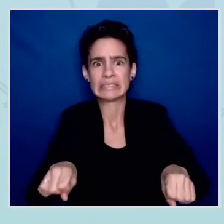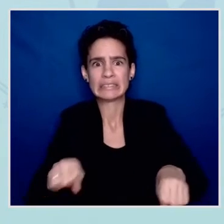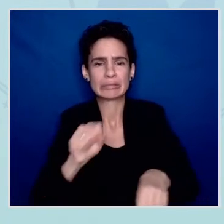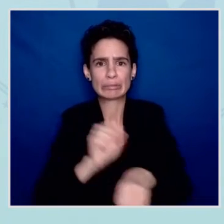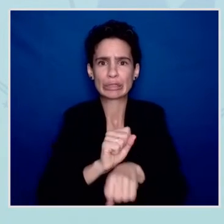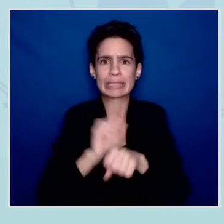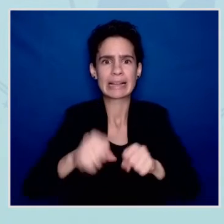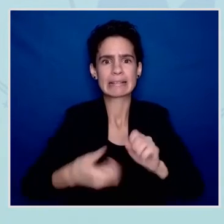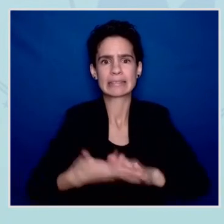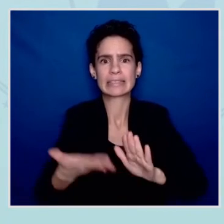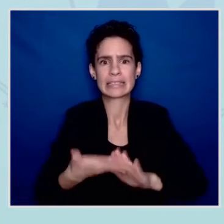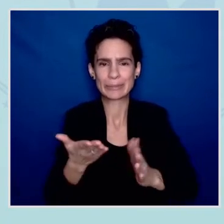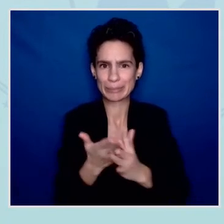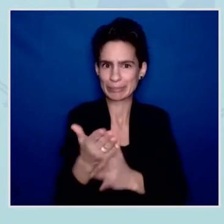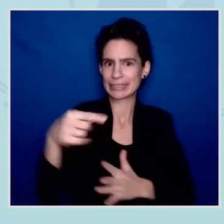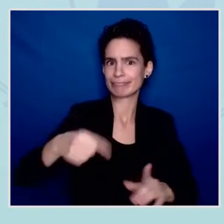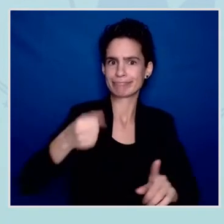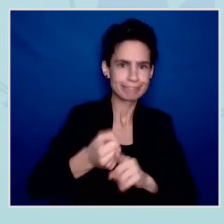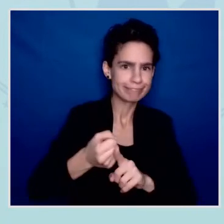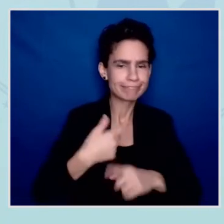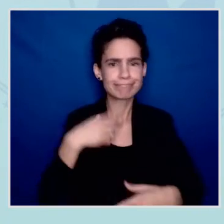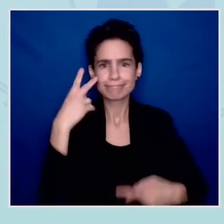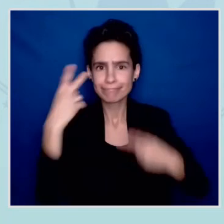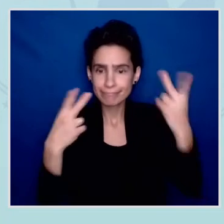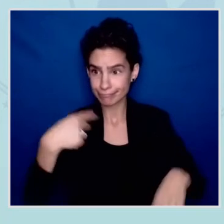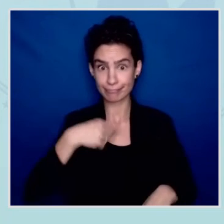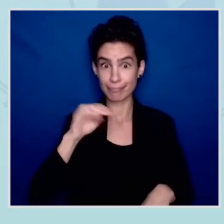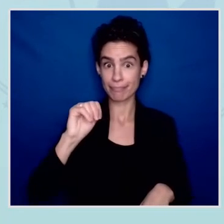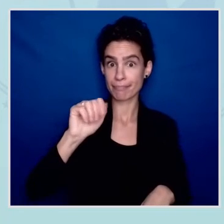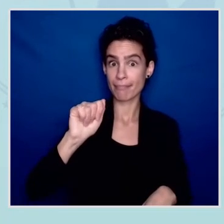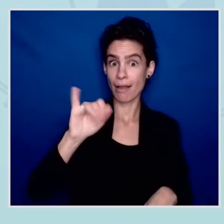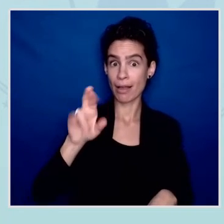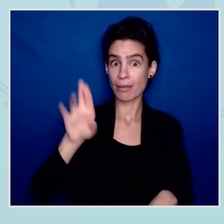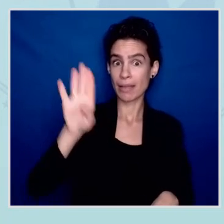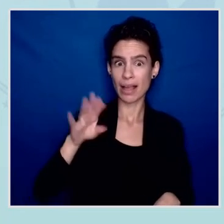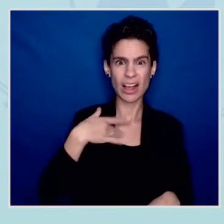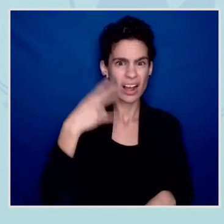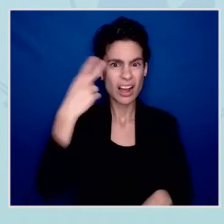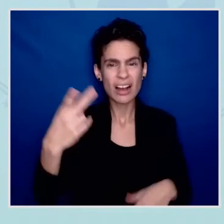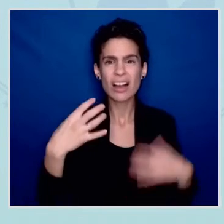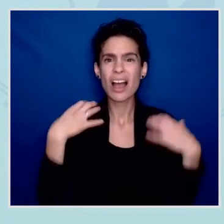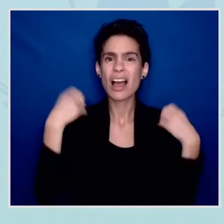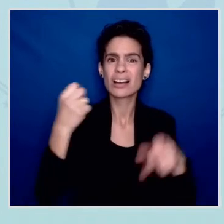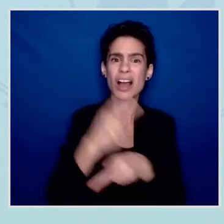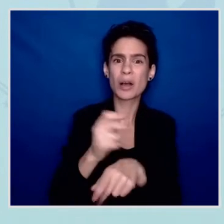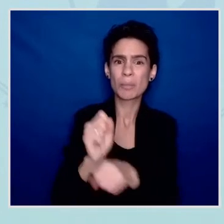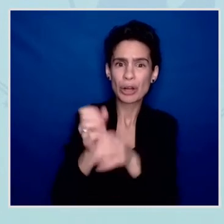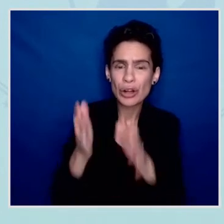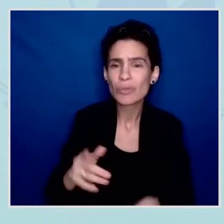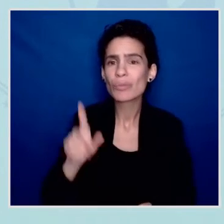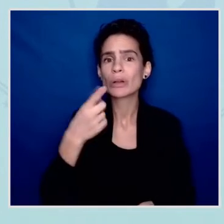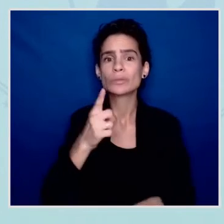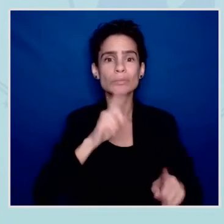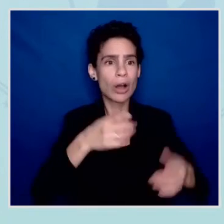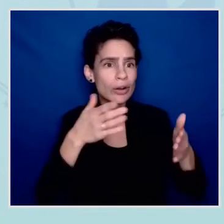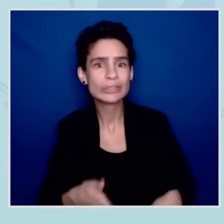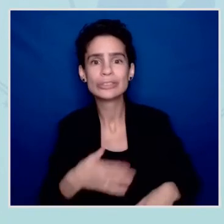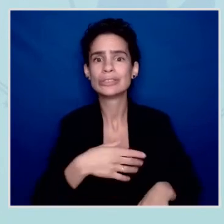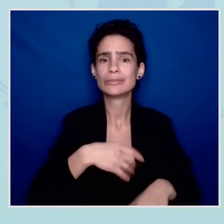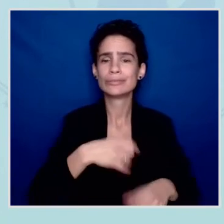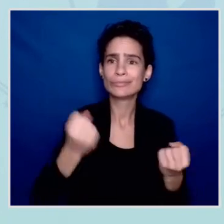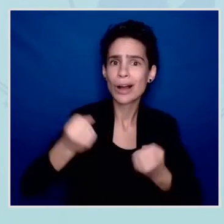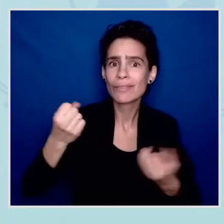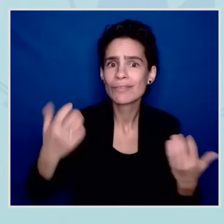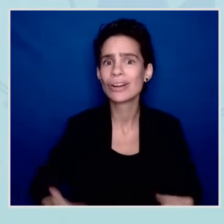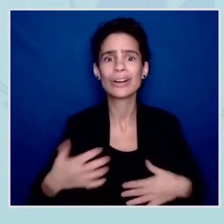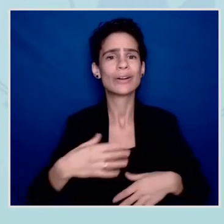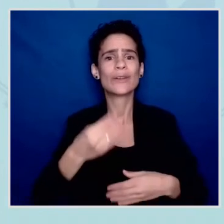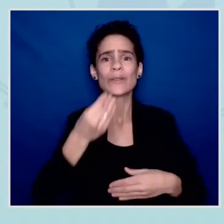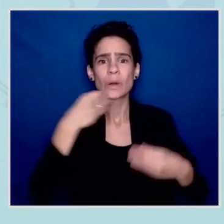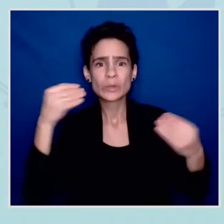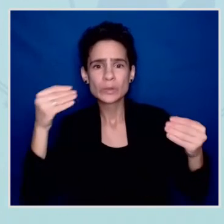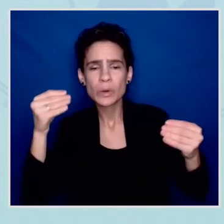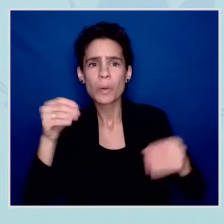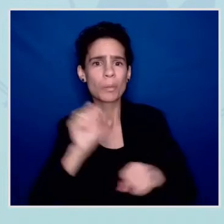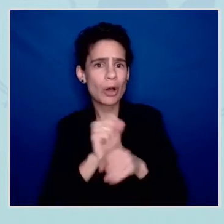GREAT HARDSHIP. WORKING PEOPLE